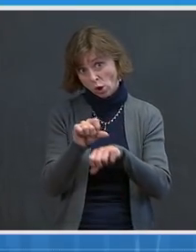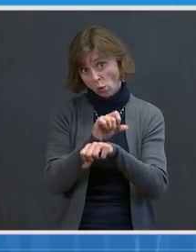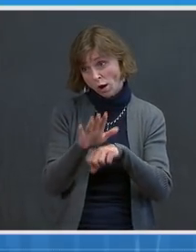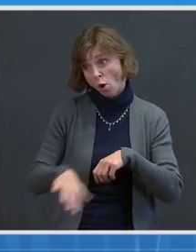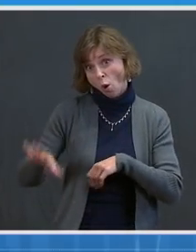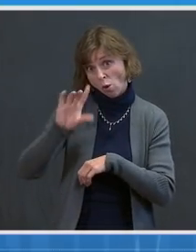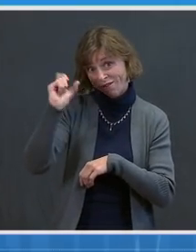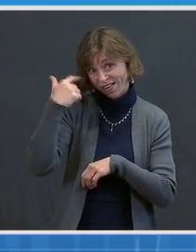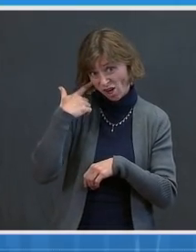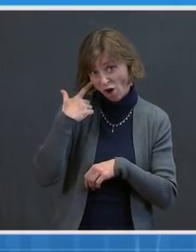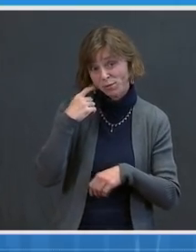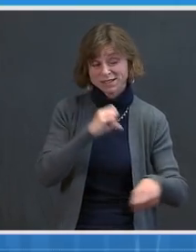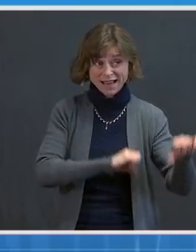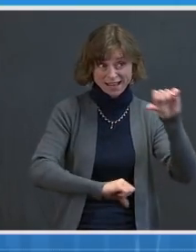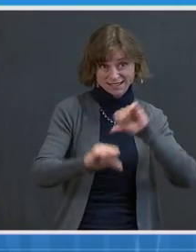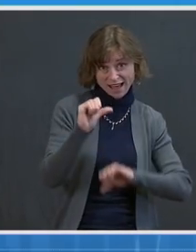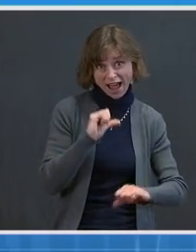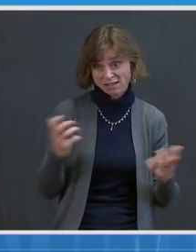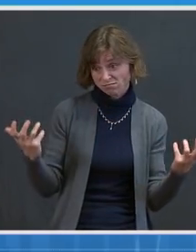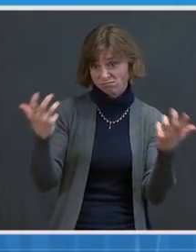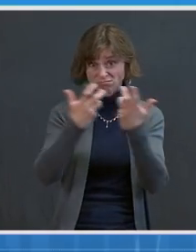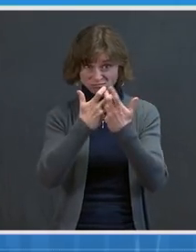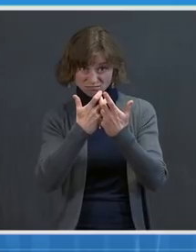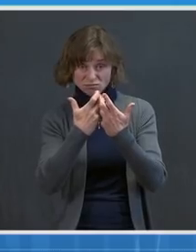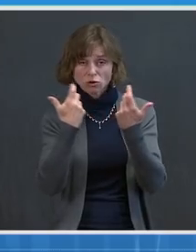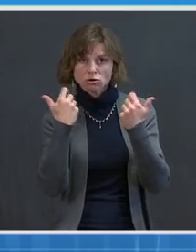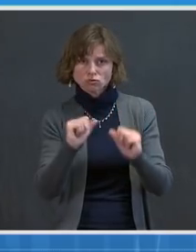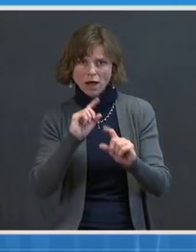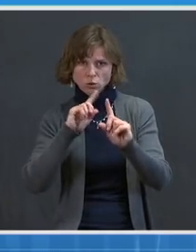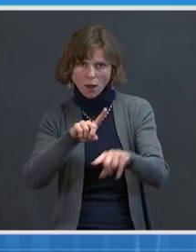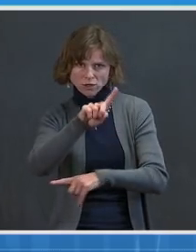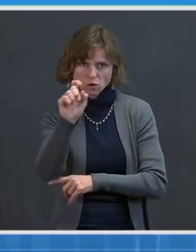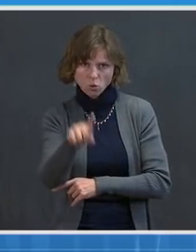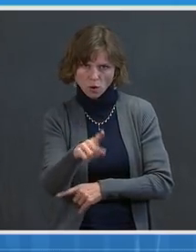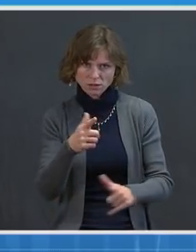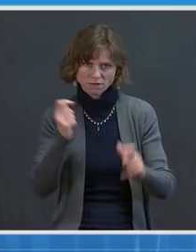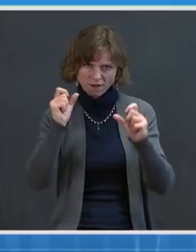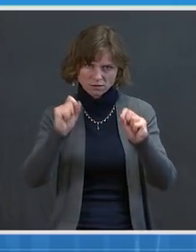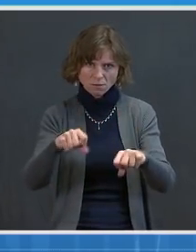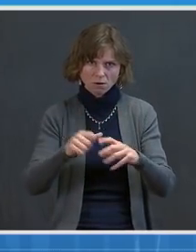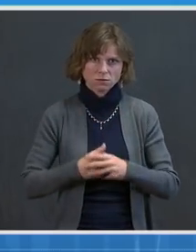to answer these questions as quickly as we can. And I'm committed to updating our guidance